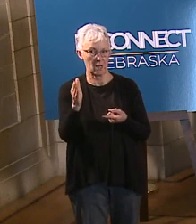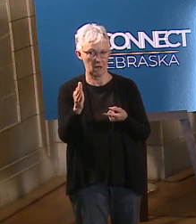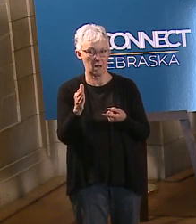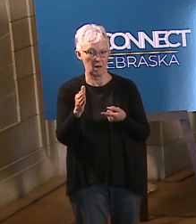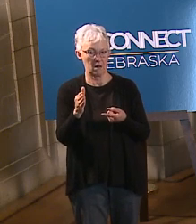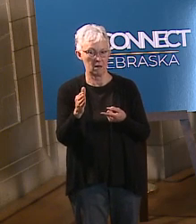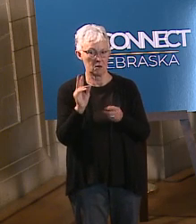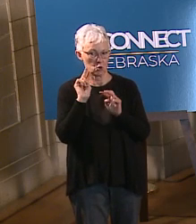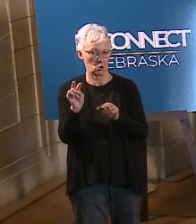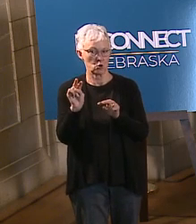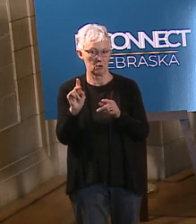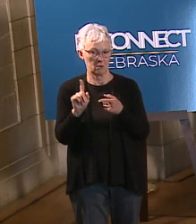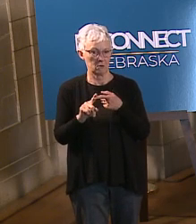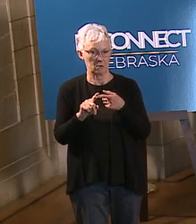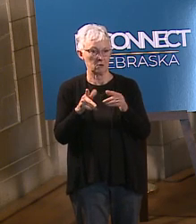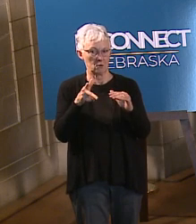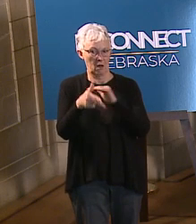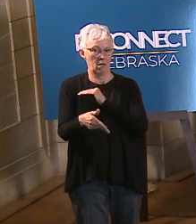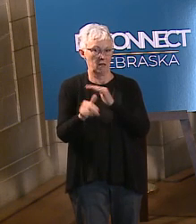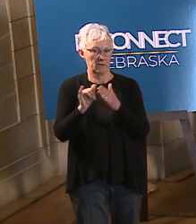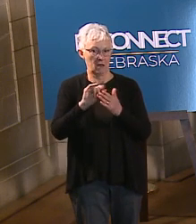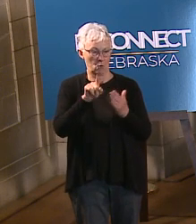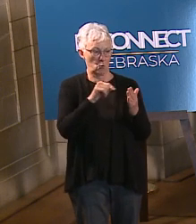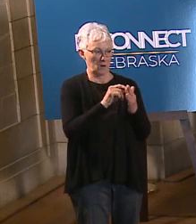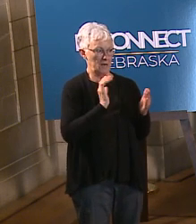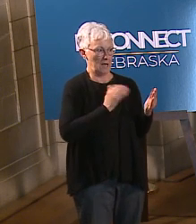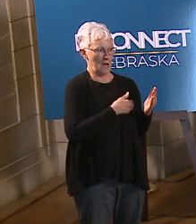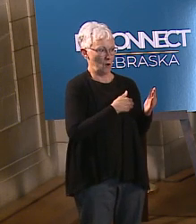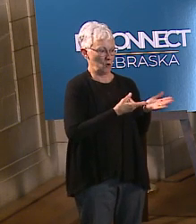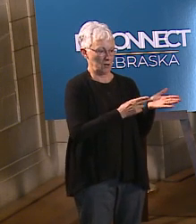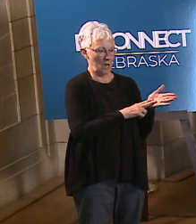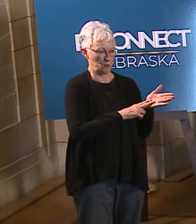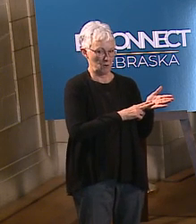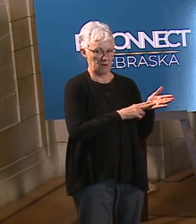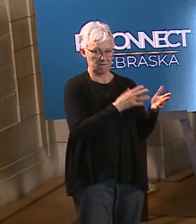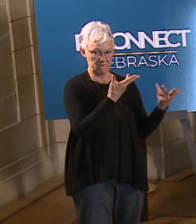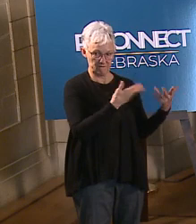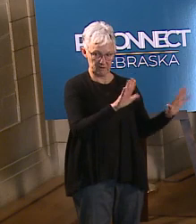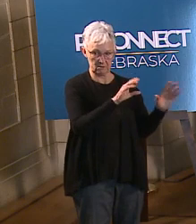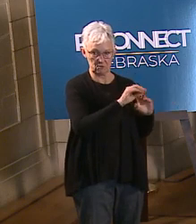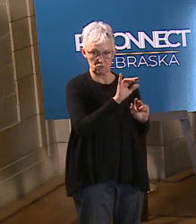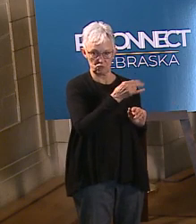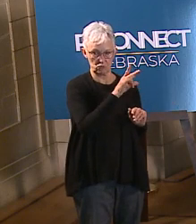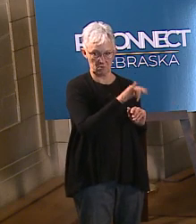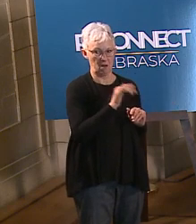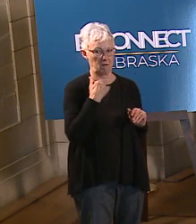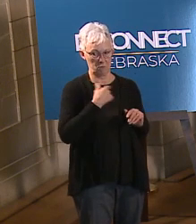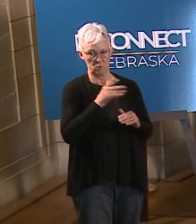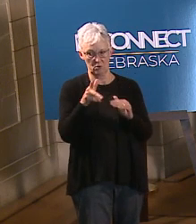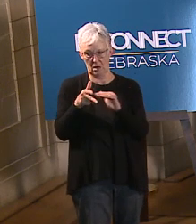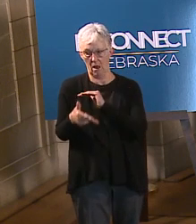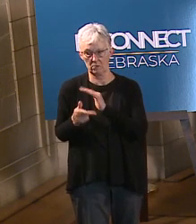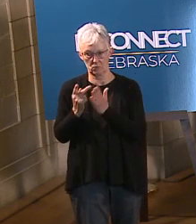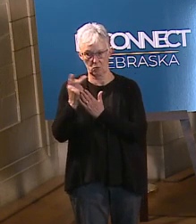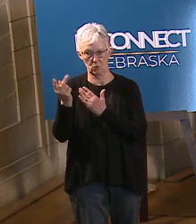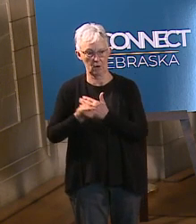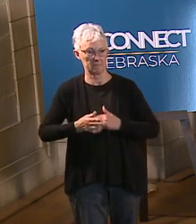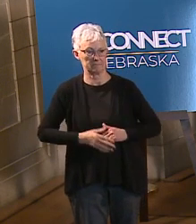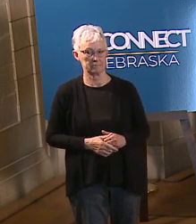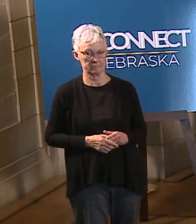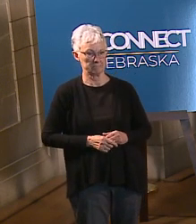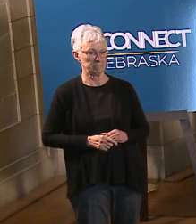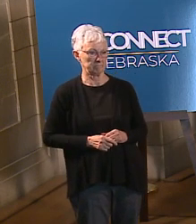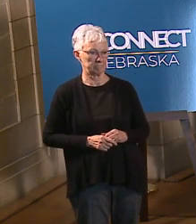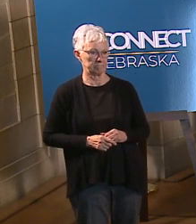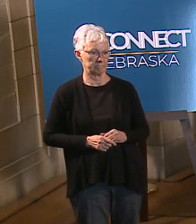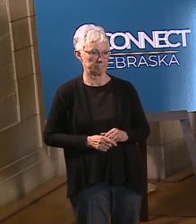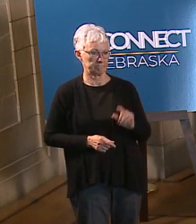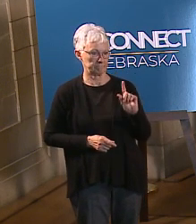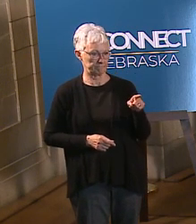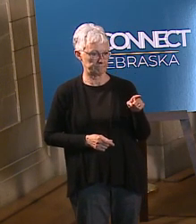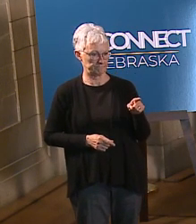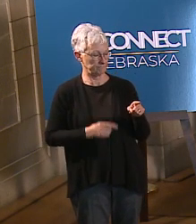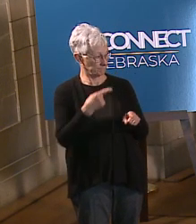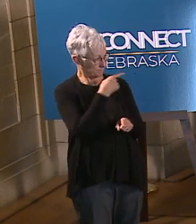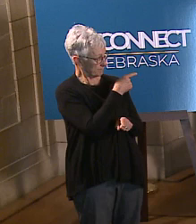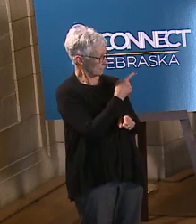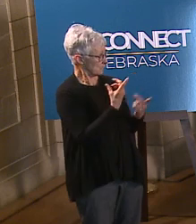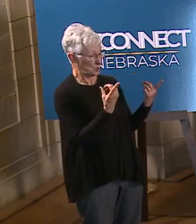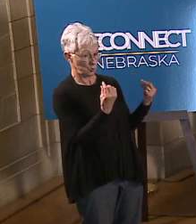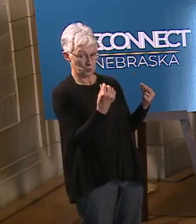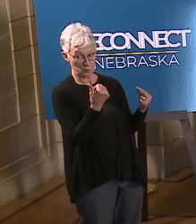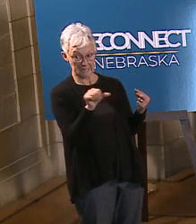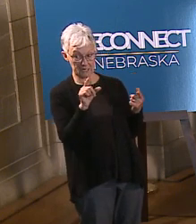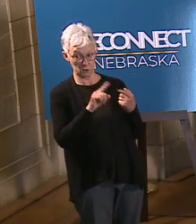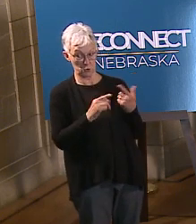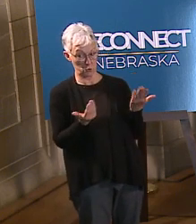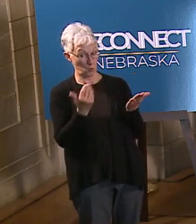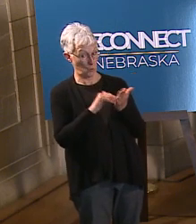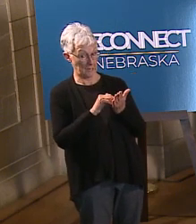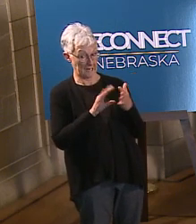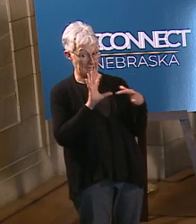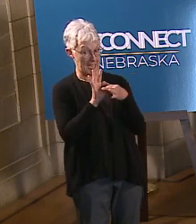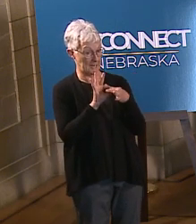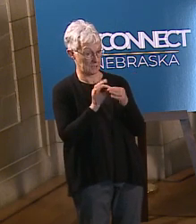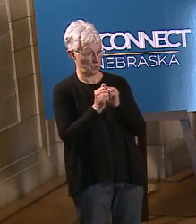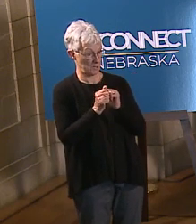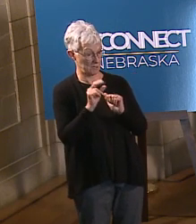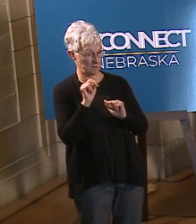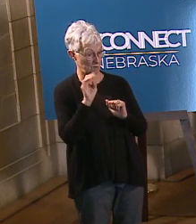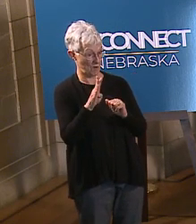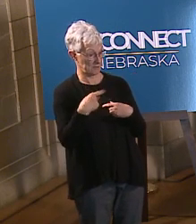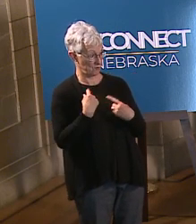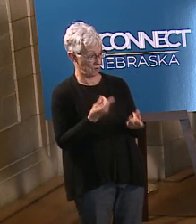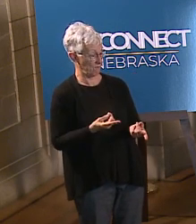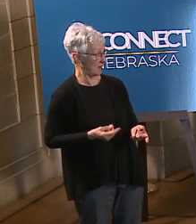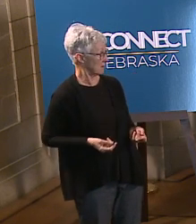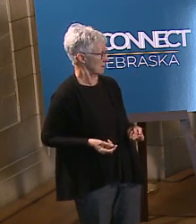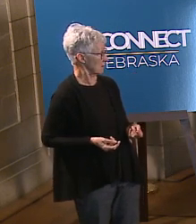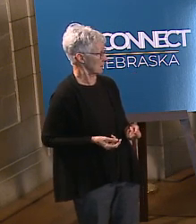THE DEMAND FOR TEST NEBRASKA HAS